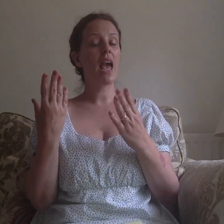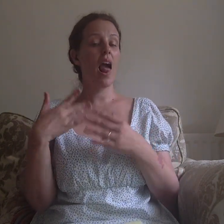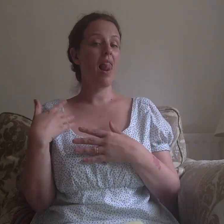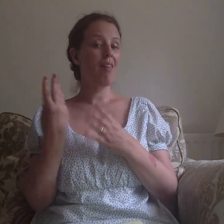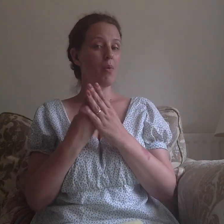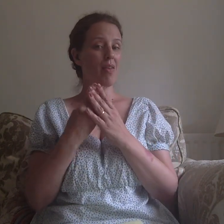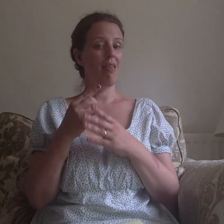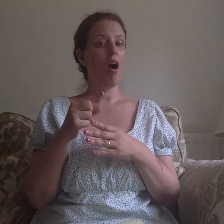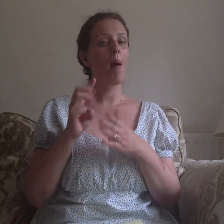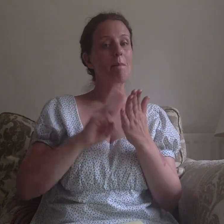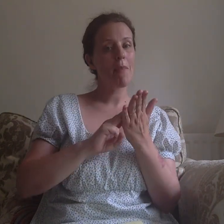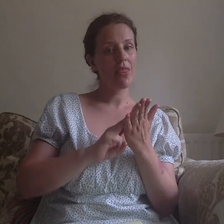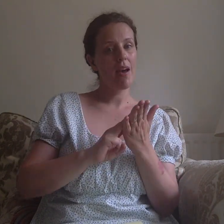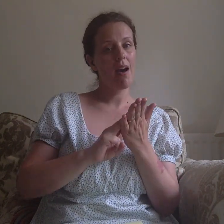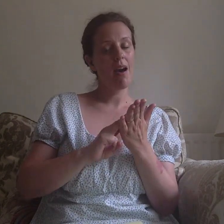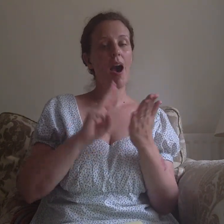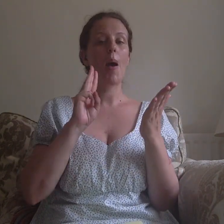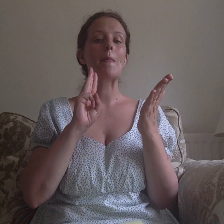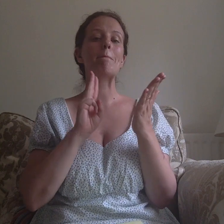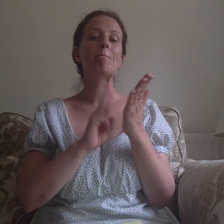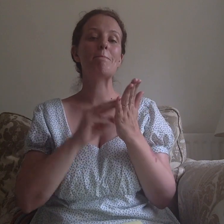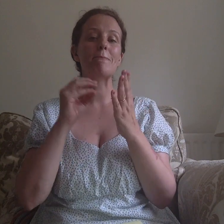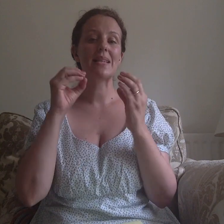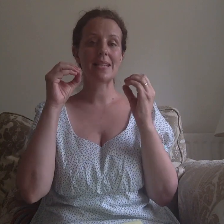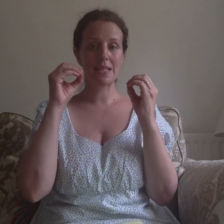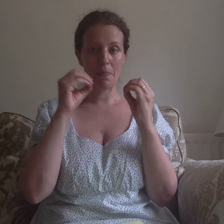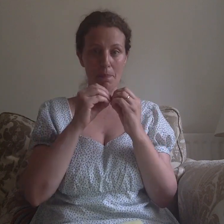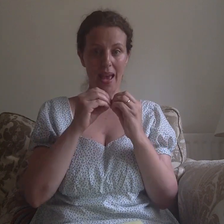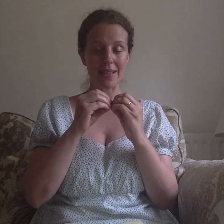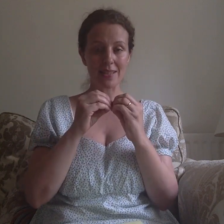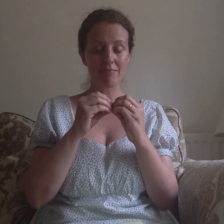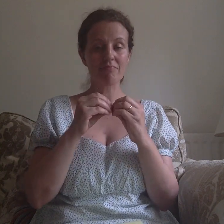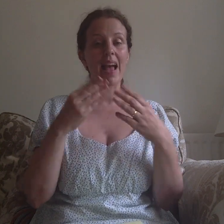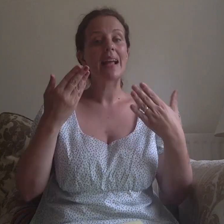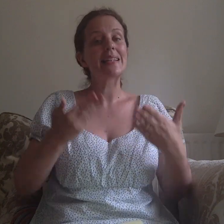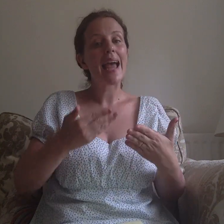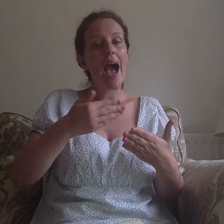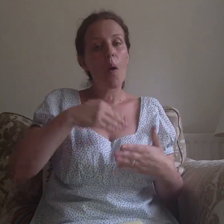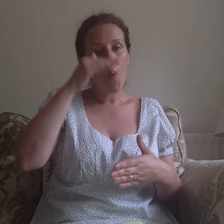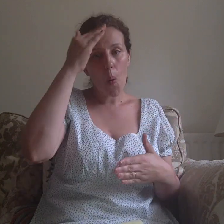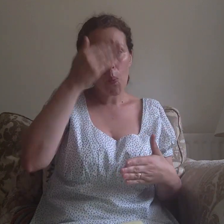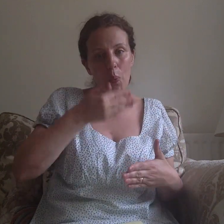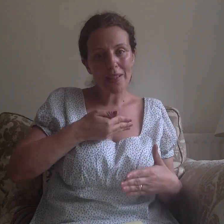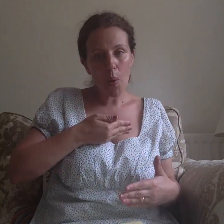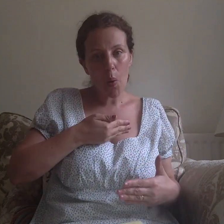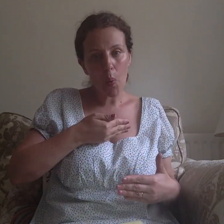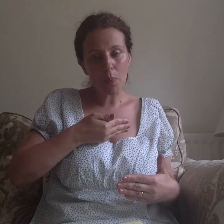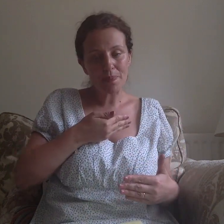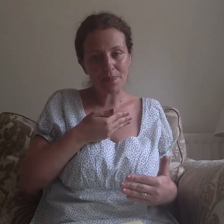She lived with her mother Mrs Bates who was now a widow.